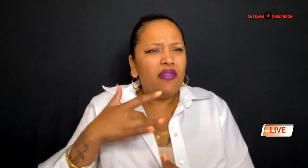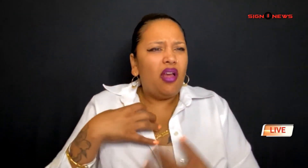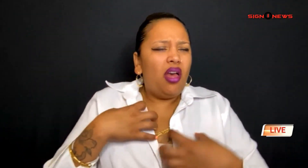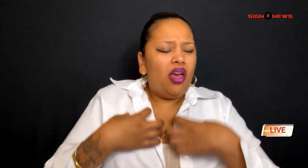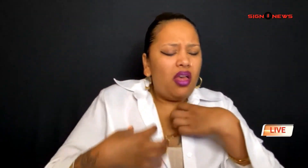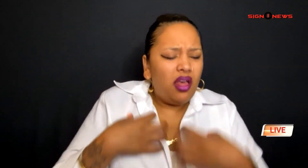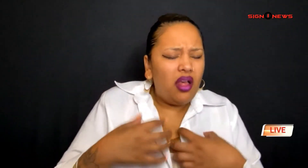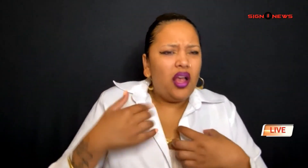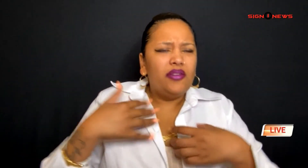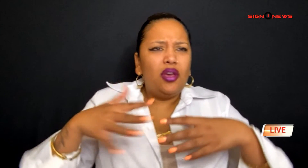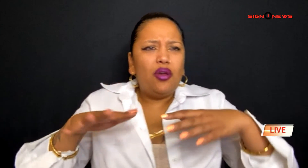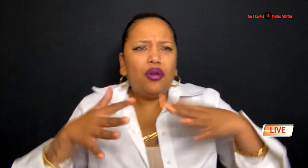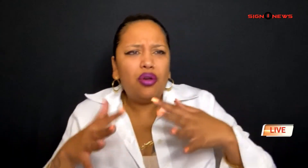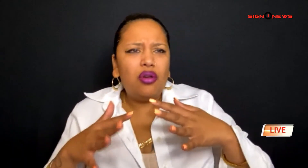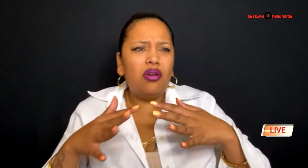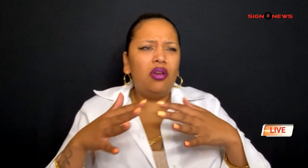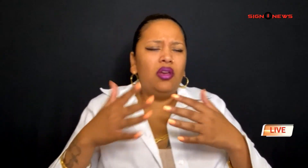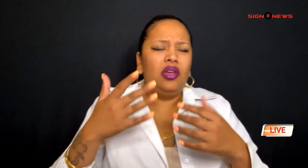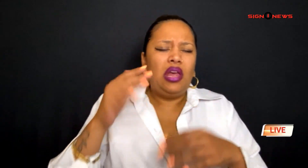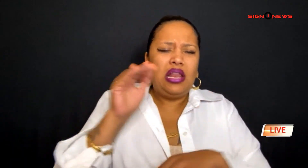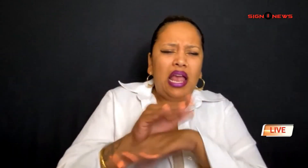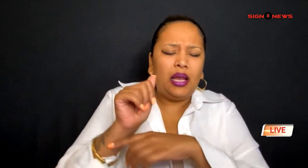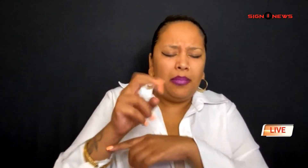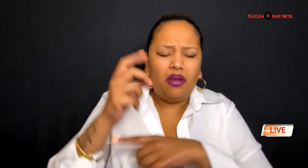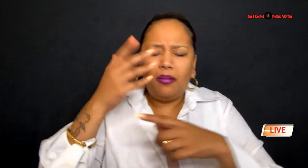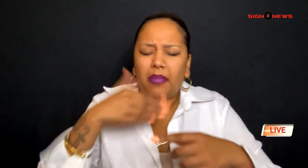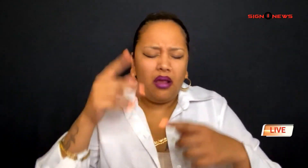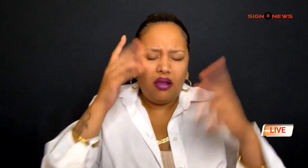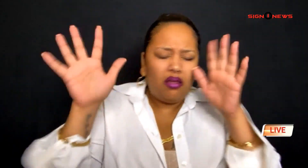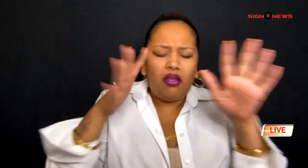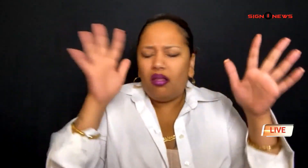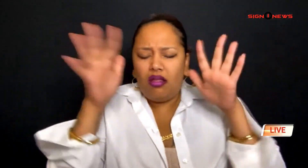have you been feeling anxious sad or having nightmares lately